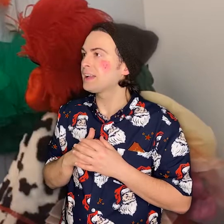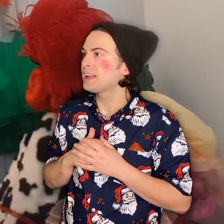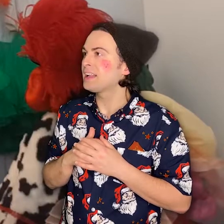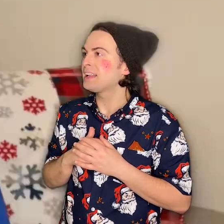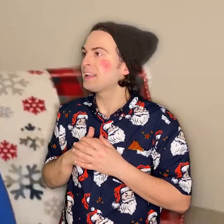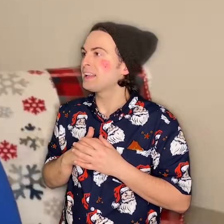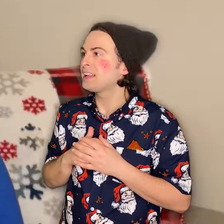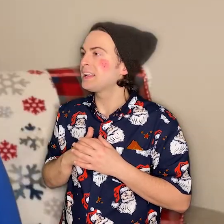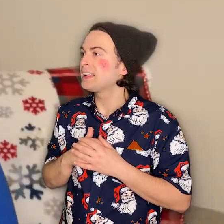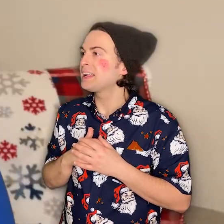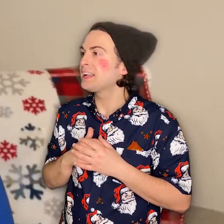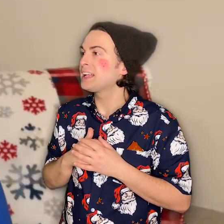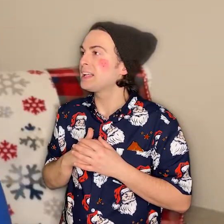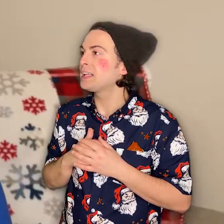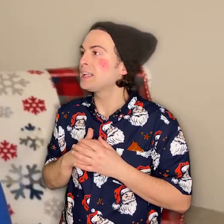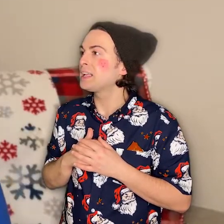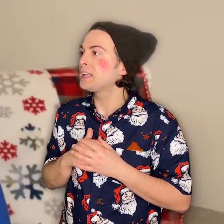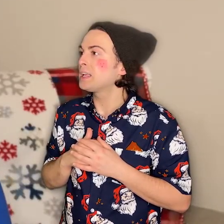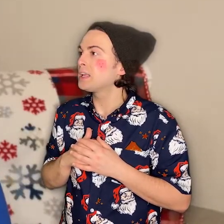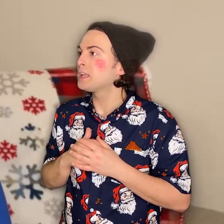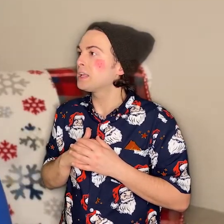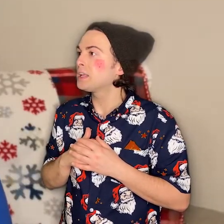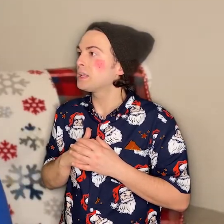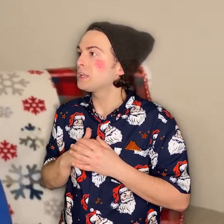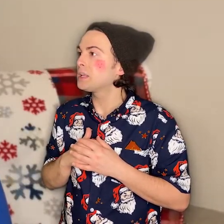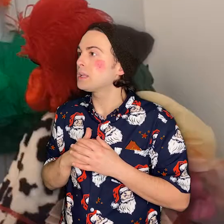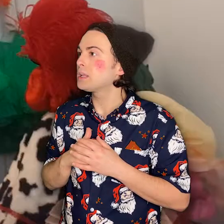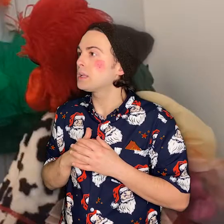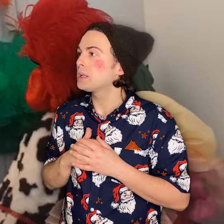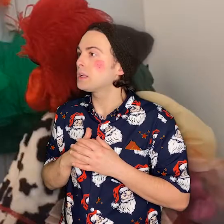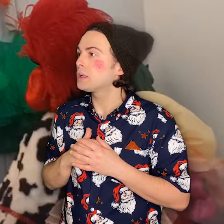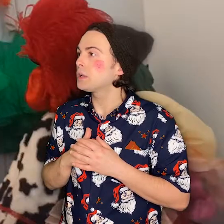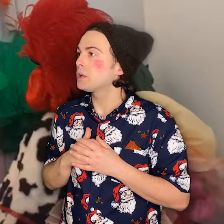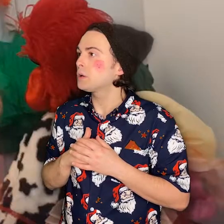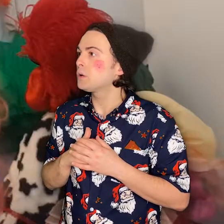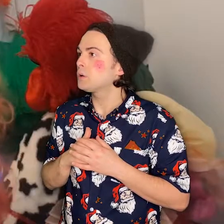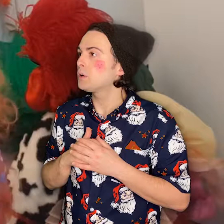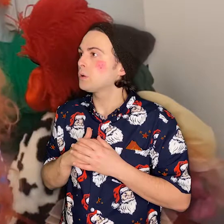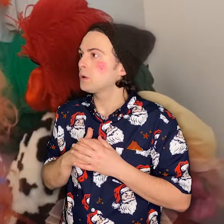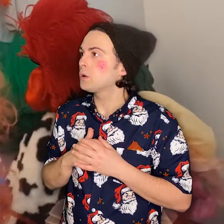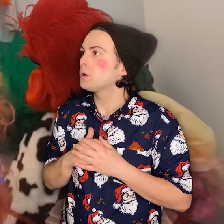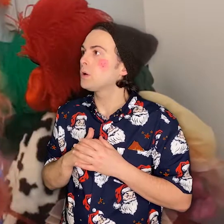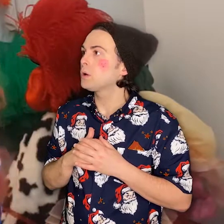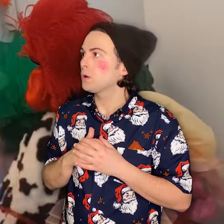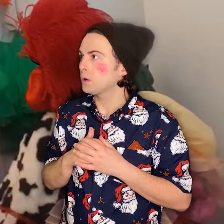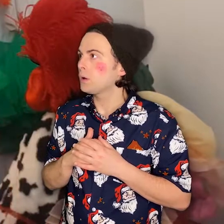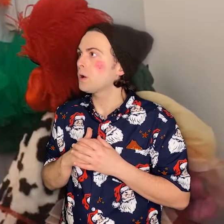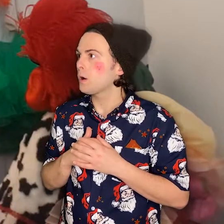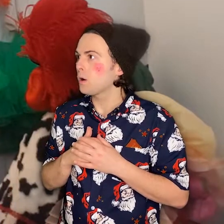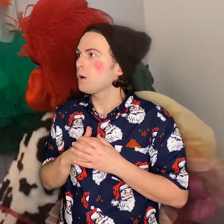Belle – It is truly so Helen – Check yourself in the mirror and tell me what you see